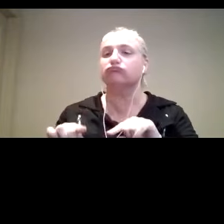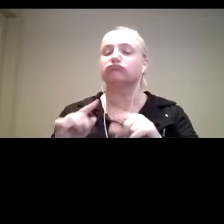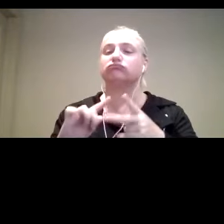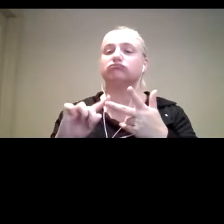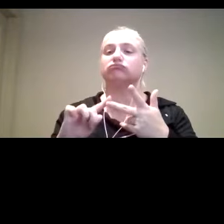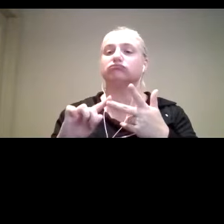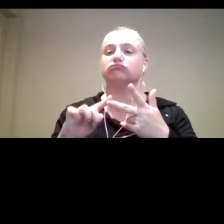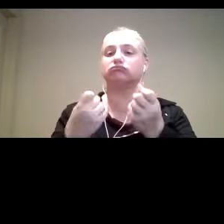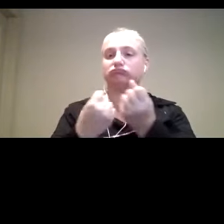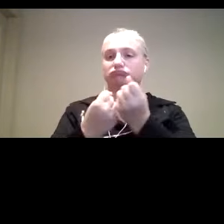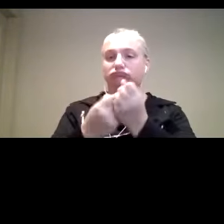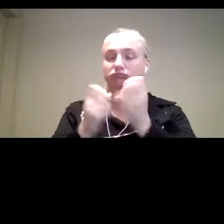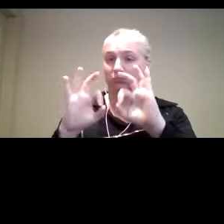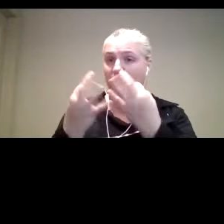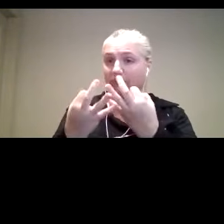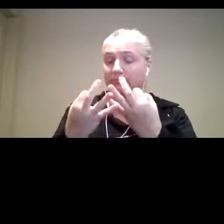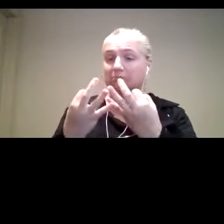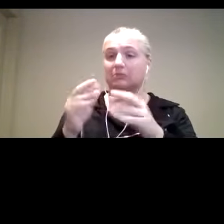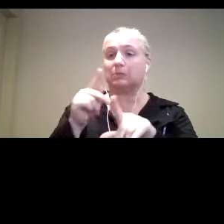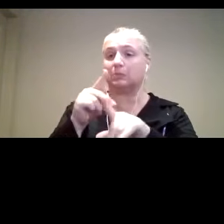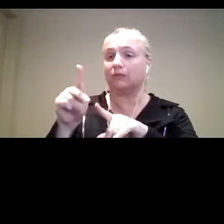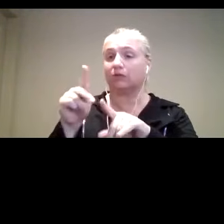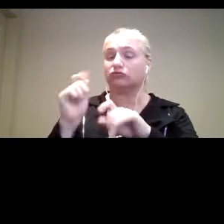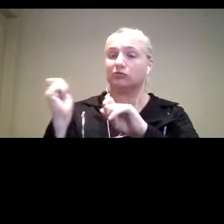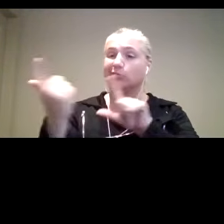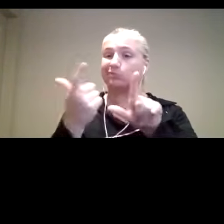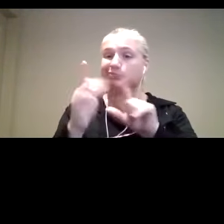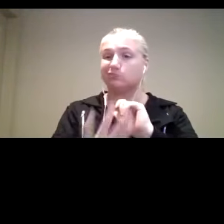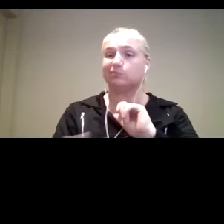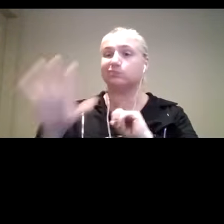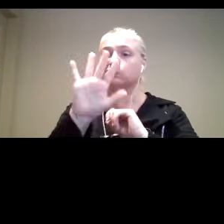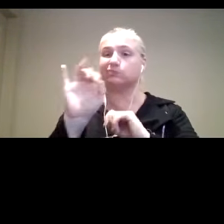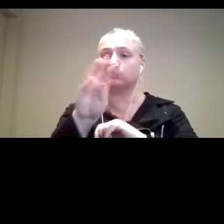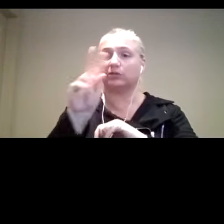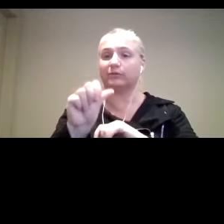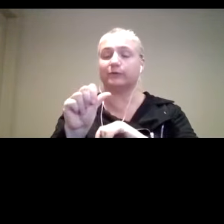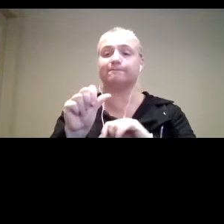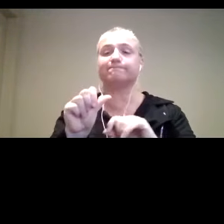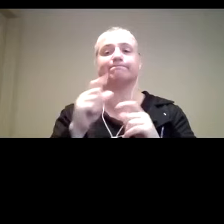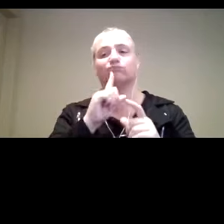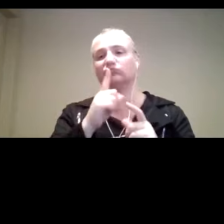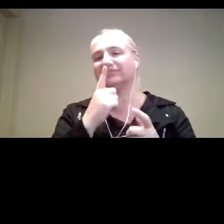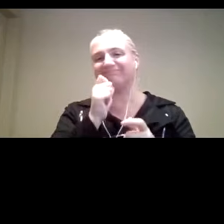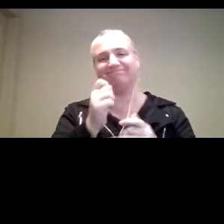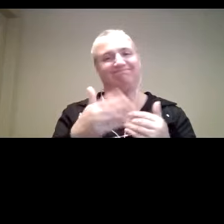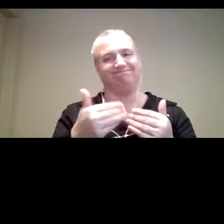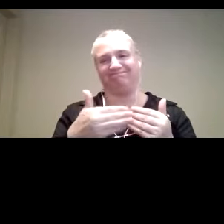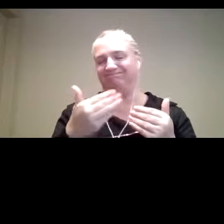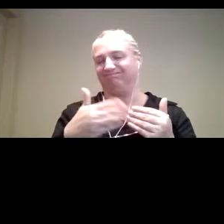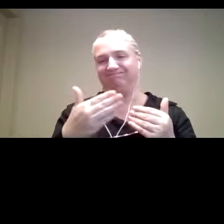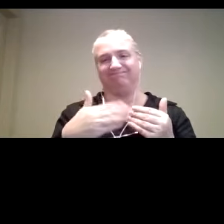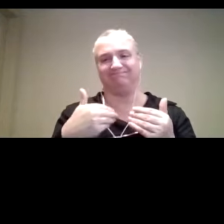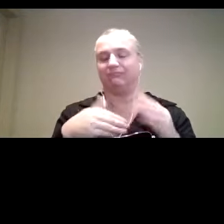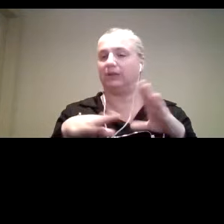and support families and professionals across the state. And I know this is not easy stuff. Behavior is hard.